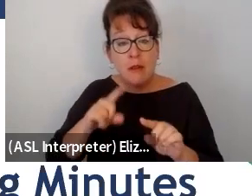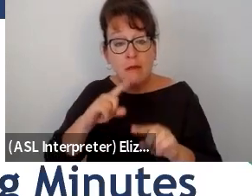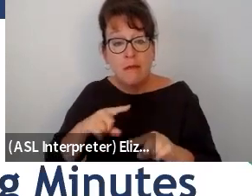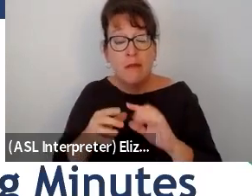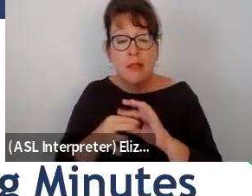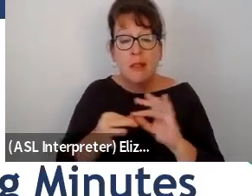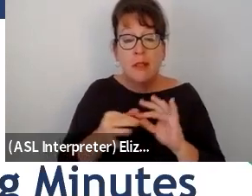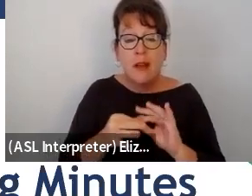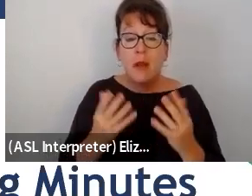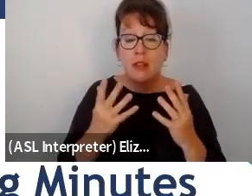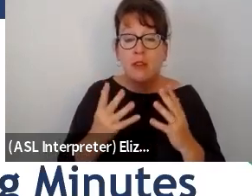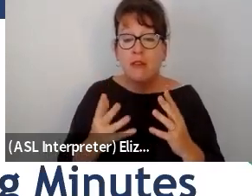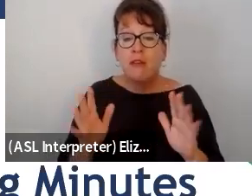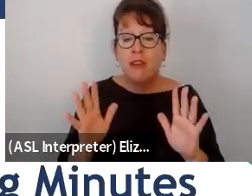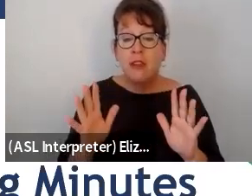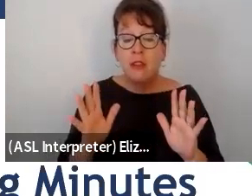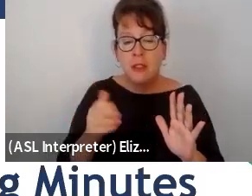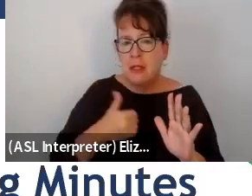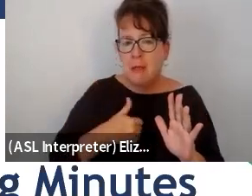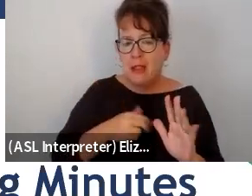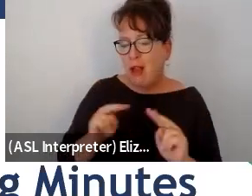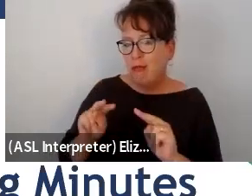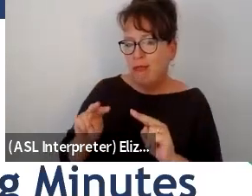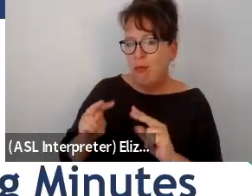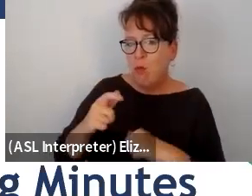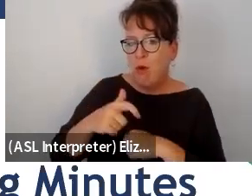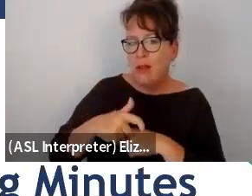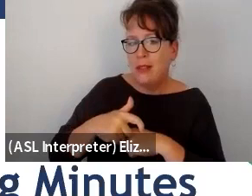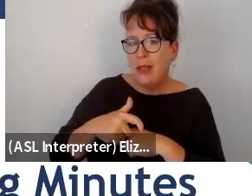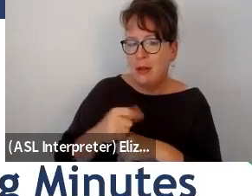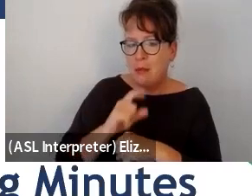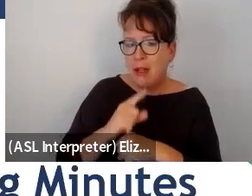kind of the broader work that EPA is doing, both for public health and air quality reasons,